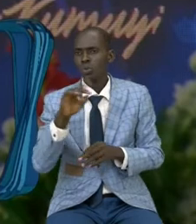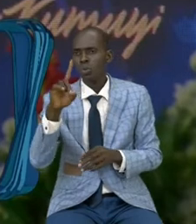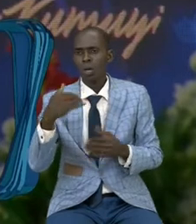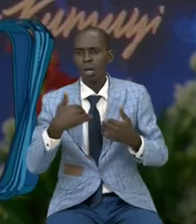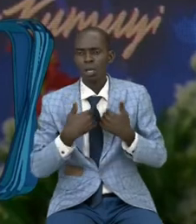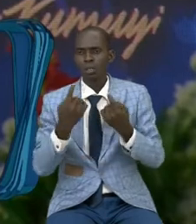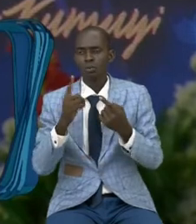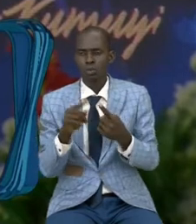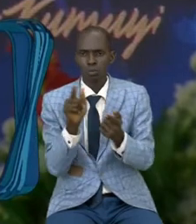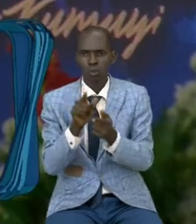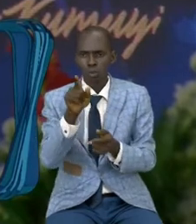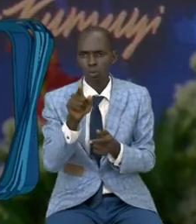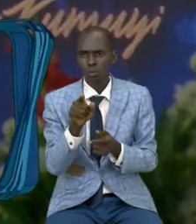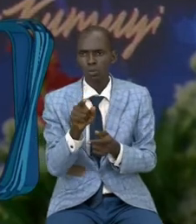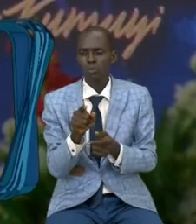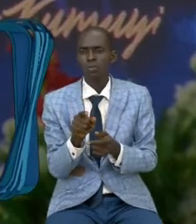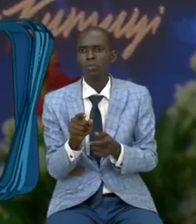let's give them the package of blessing